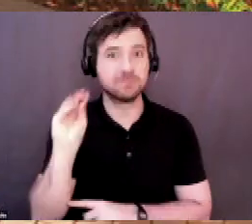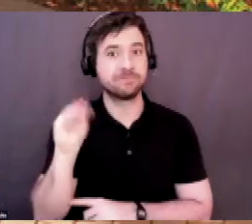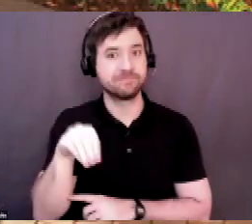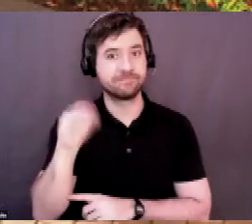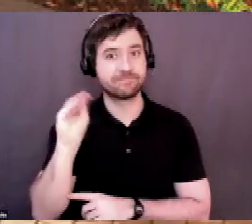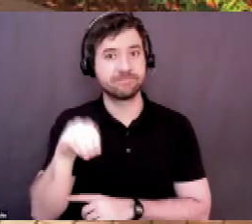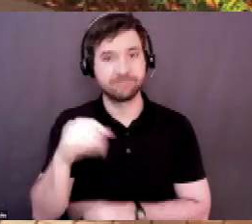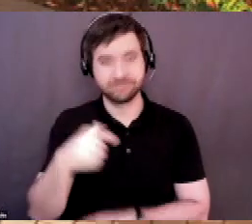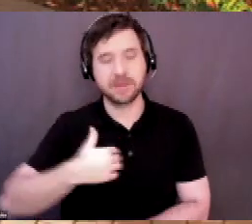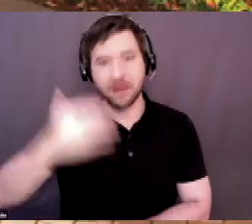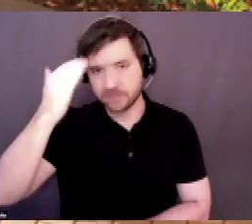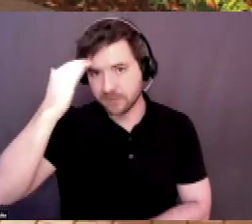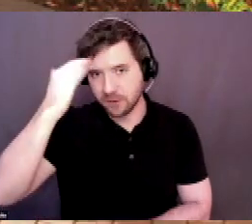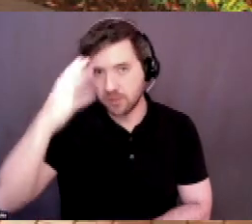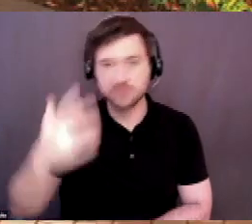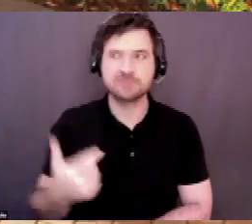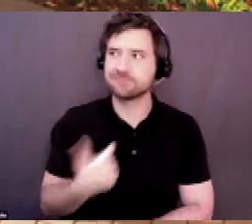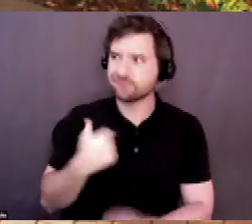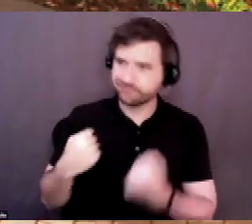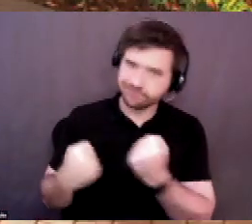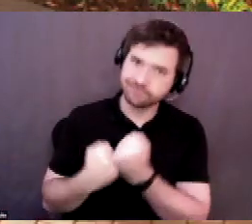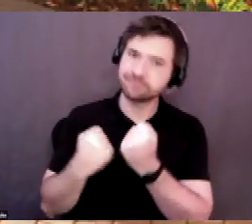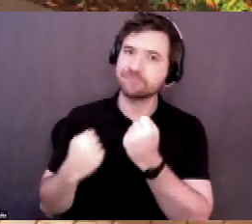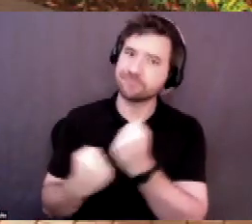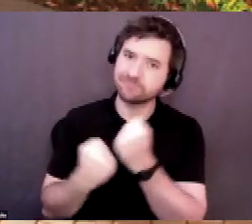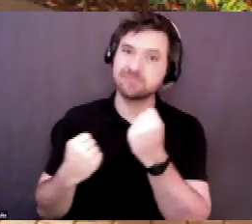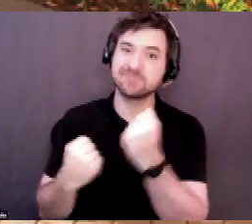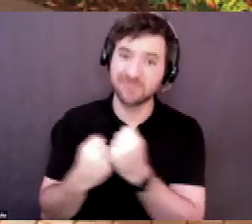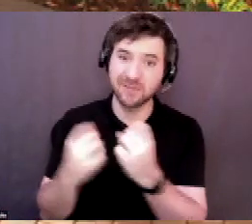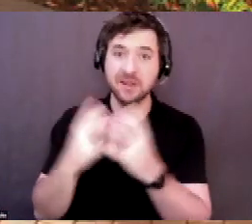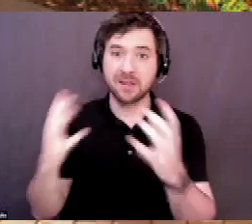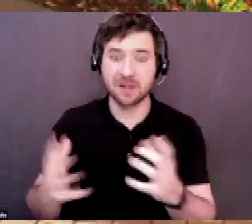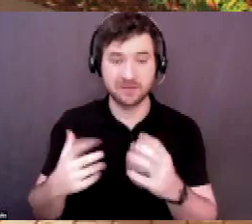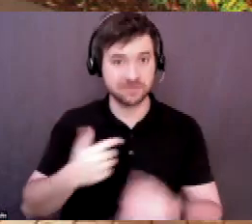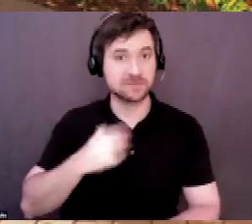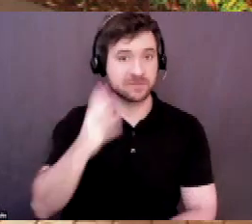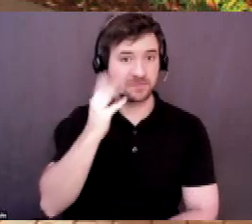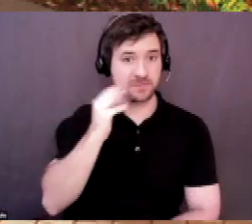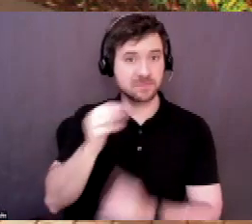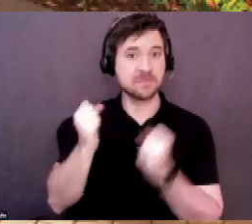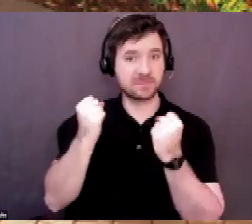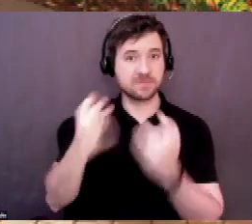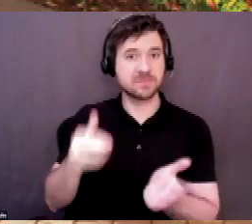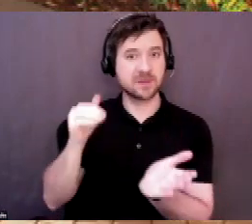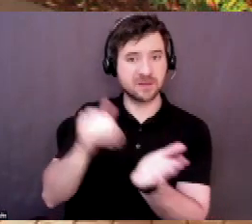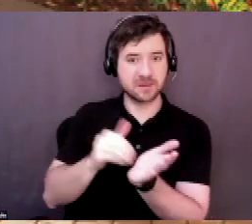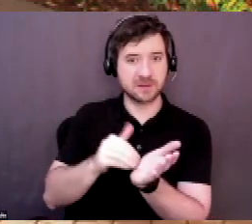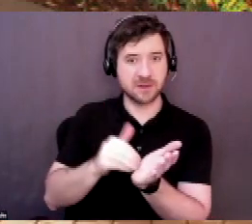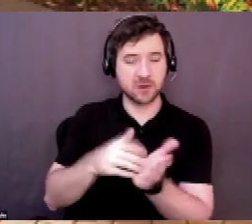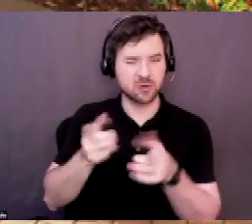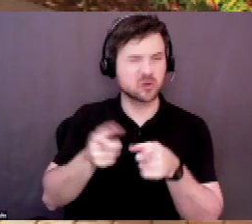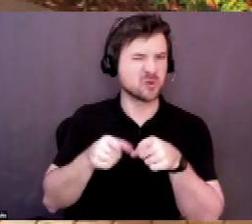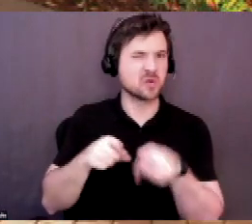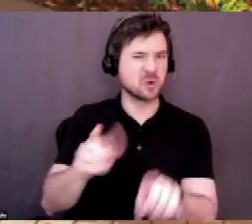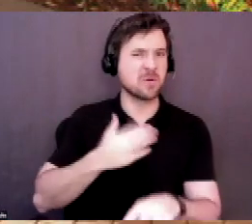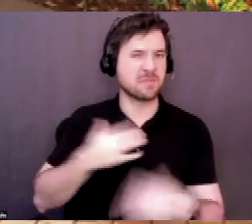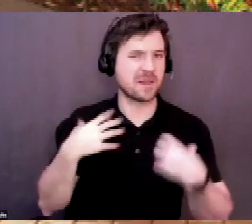I ended up having doctors throughout the course of my health care journey as a young person and into adulthood that were very supportive,